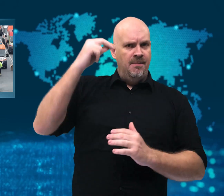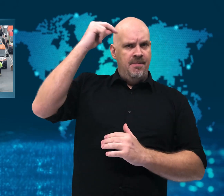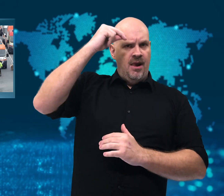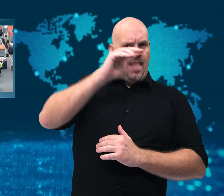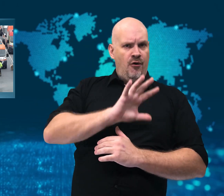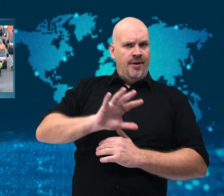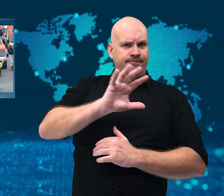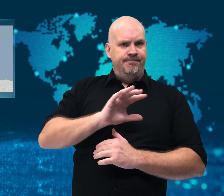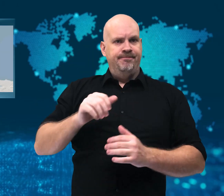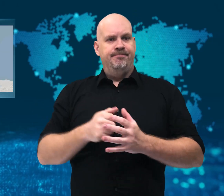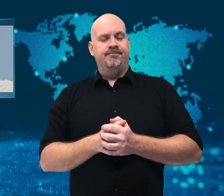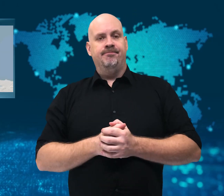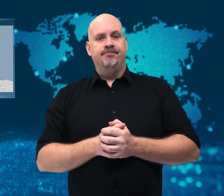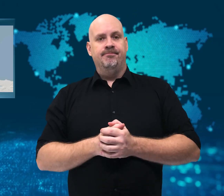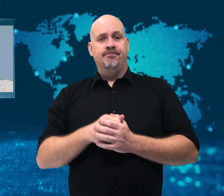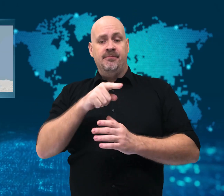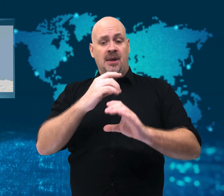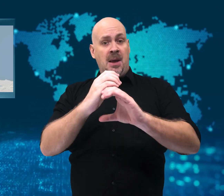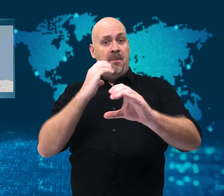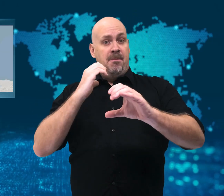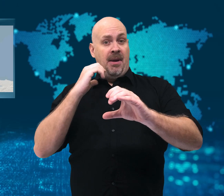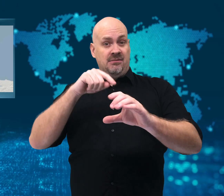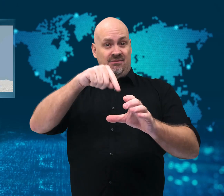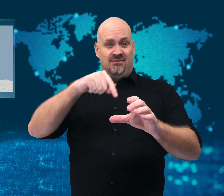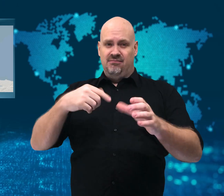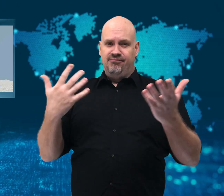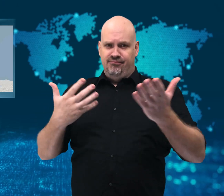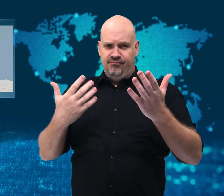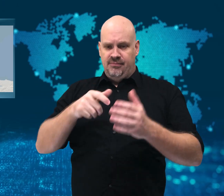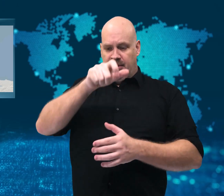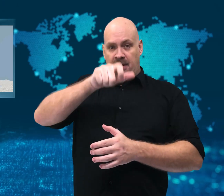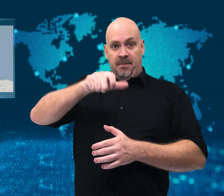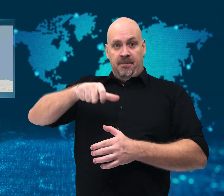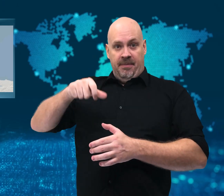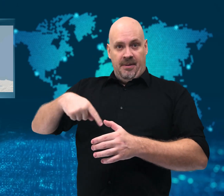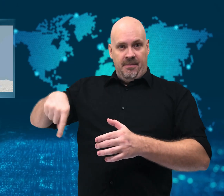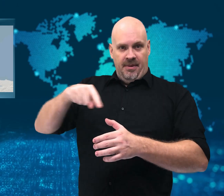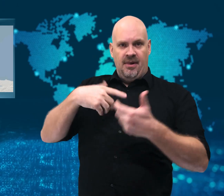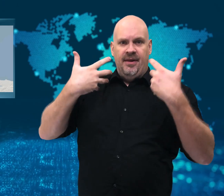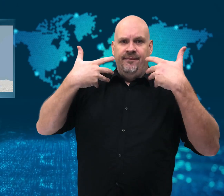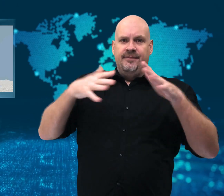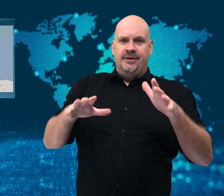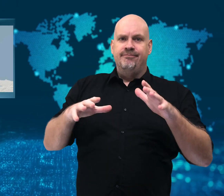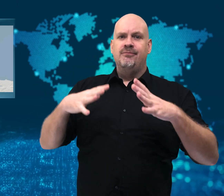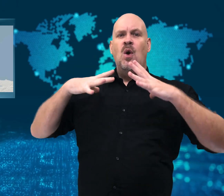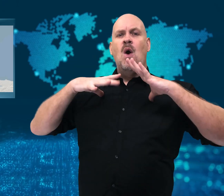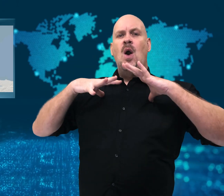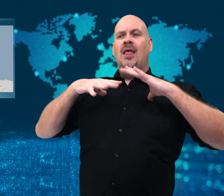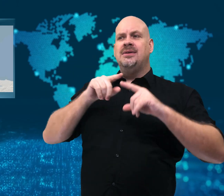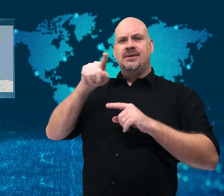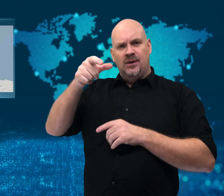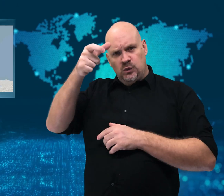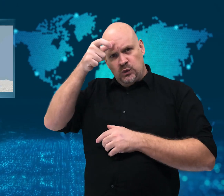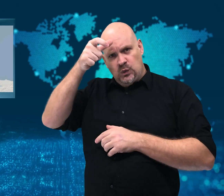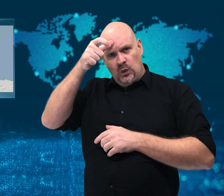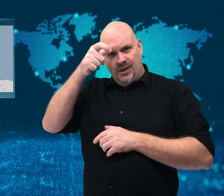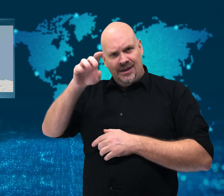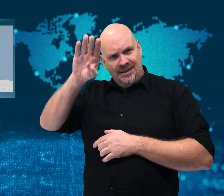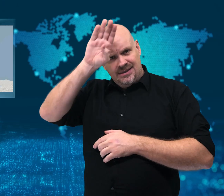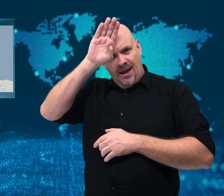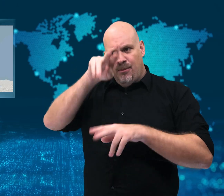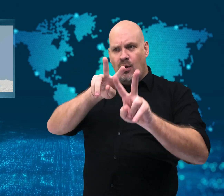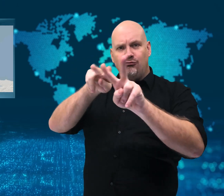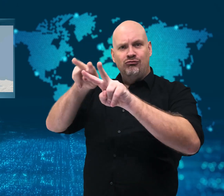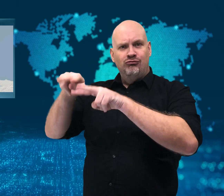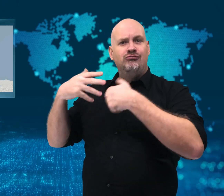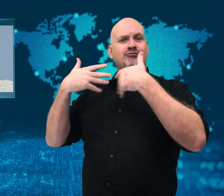North Macedonia from a tourist trip to Istanbul, Turkey.